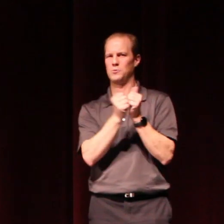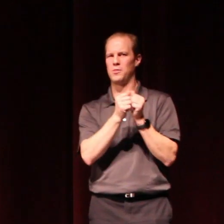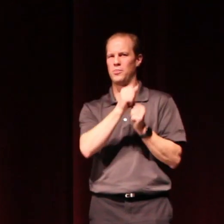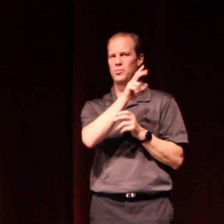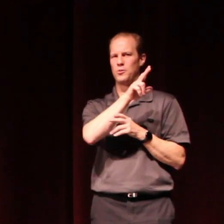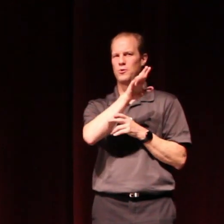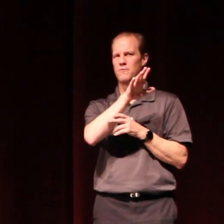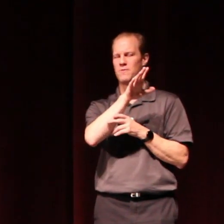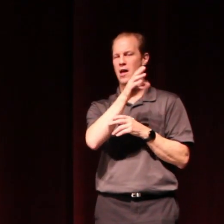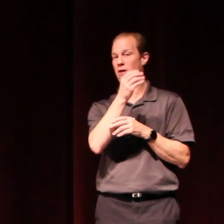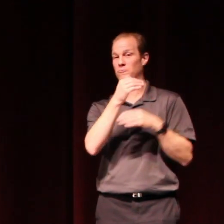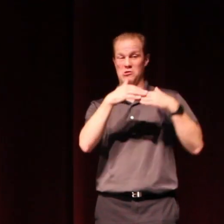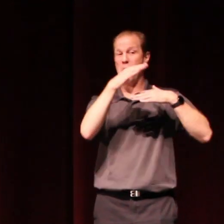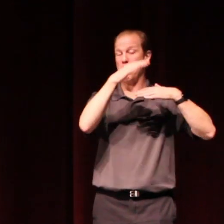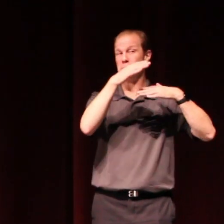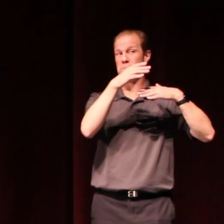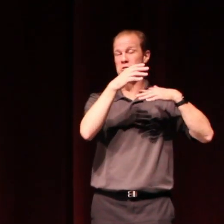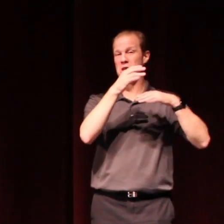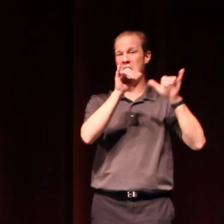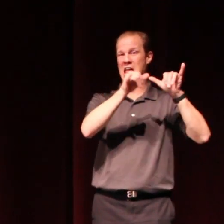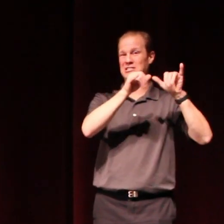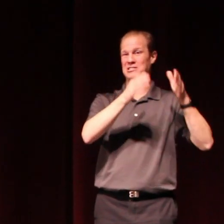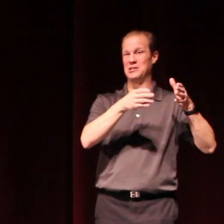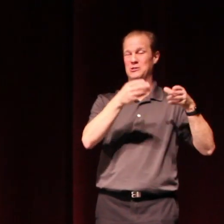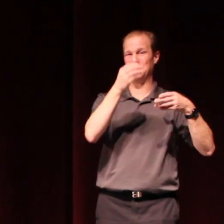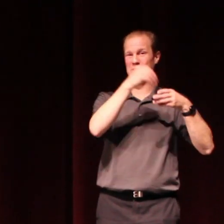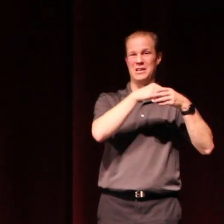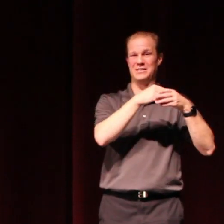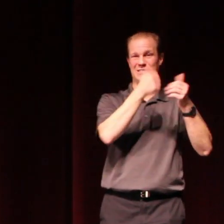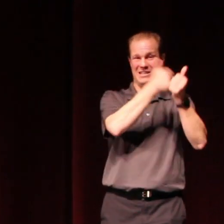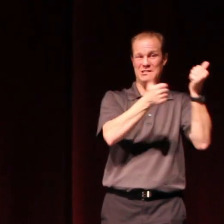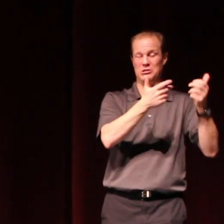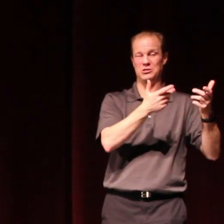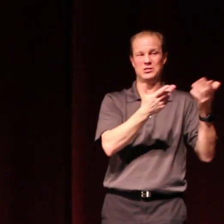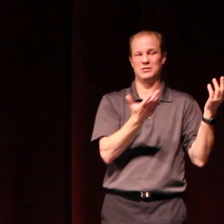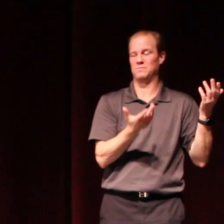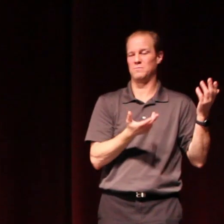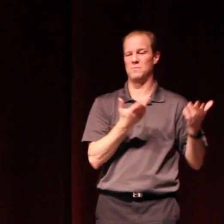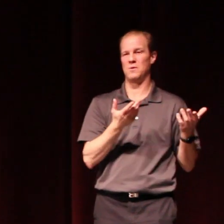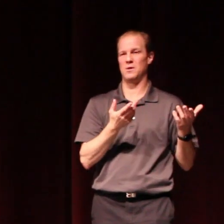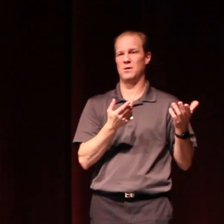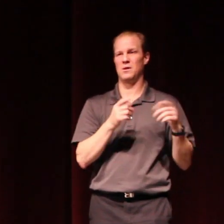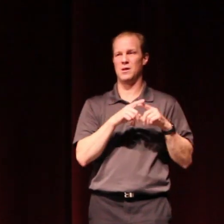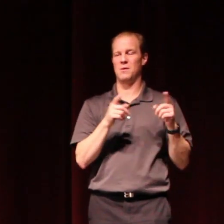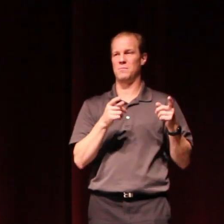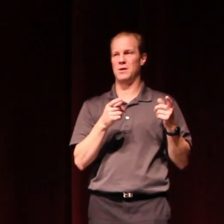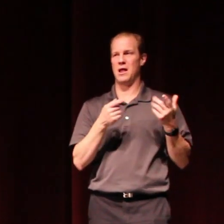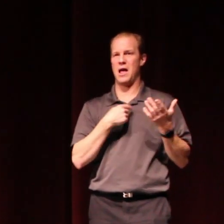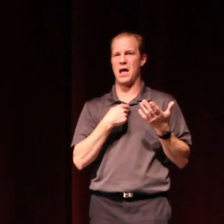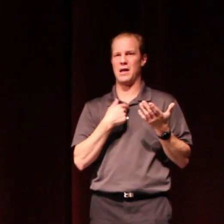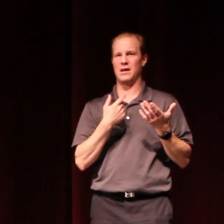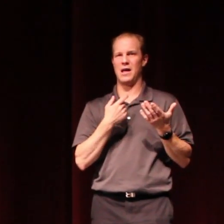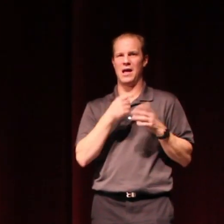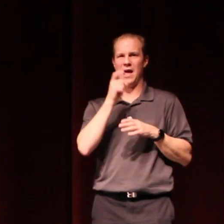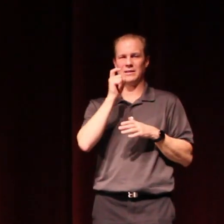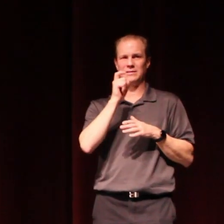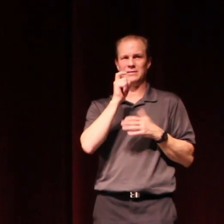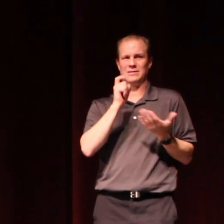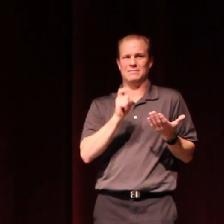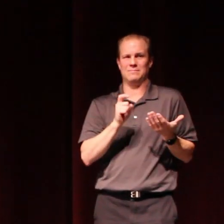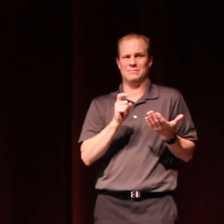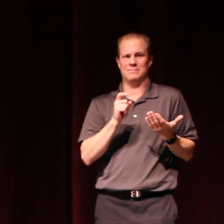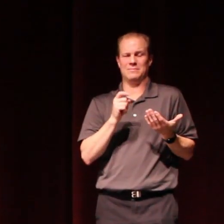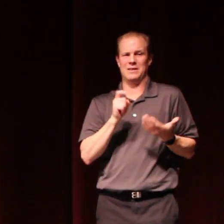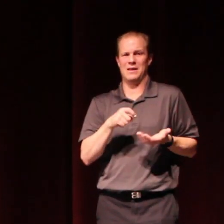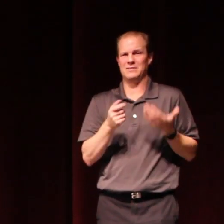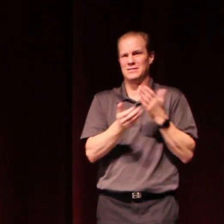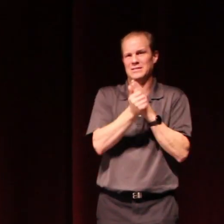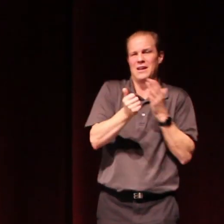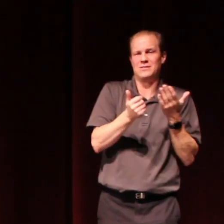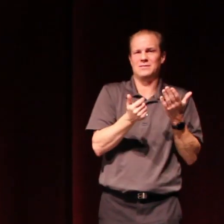given project. And, but I need talent, and so does every other business in this community,